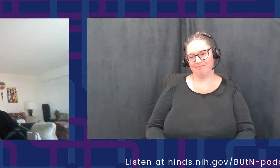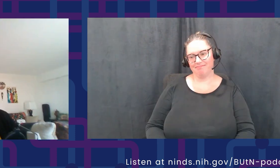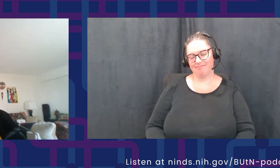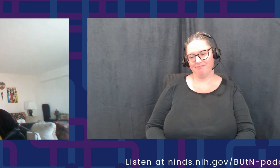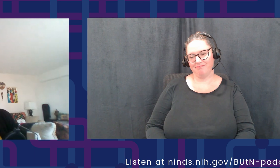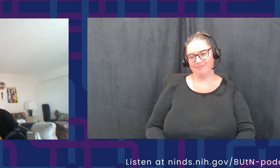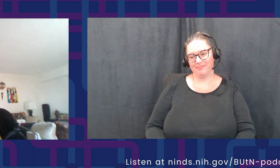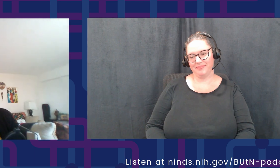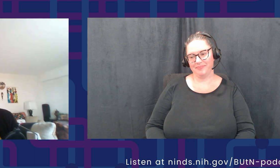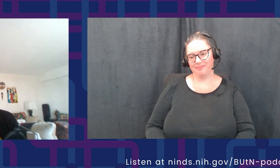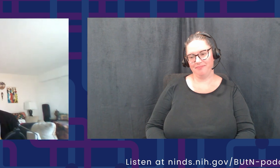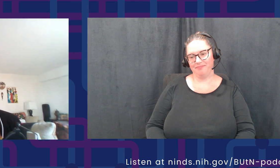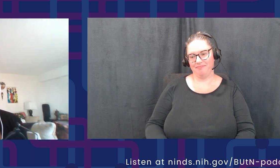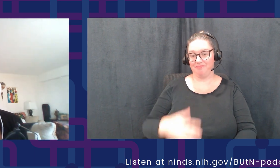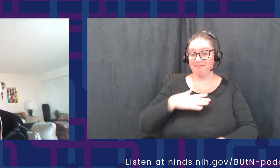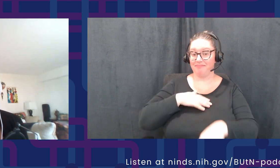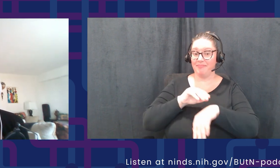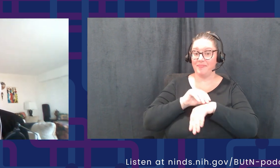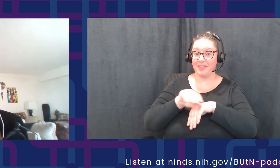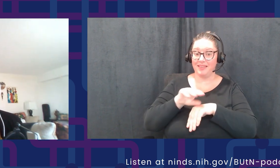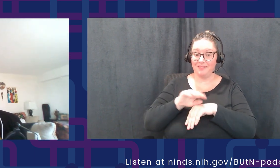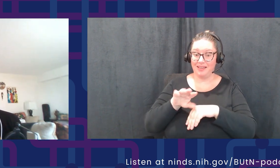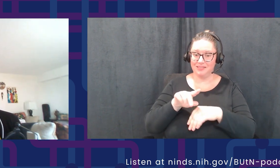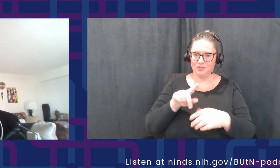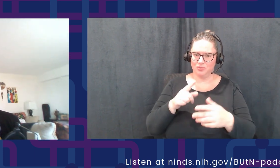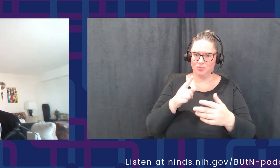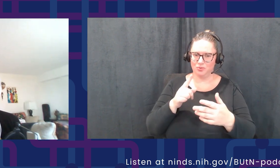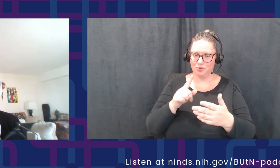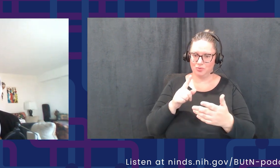Marguerite Matthews: I think my advice would be to ask for help.